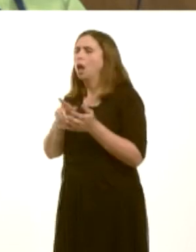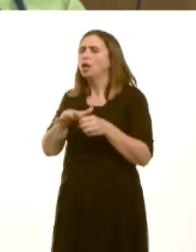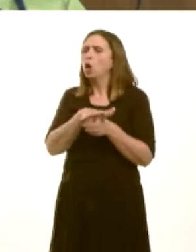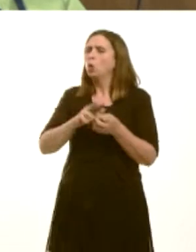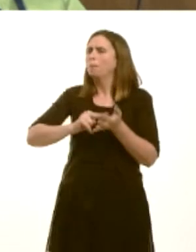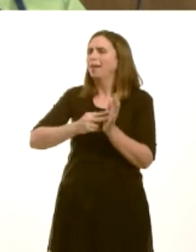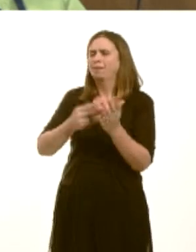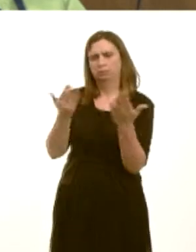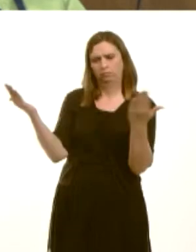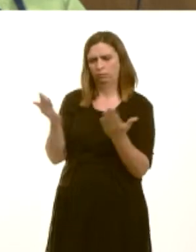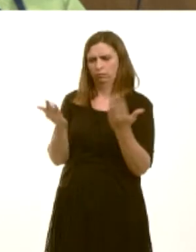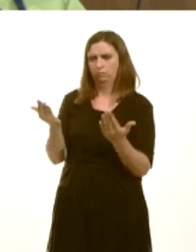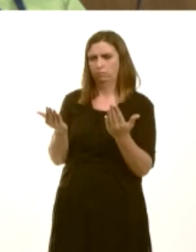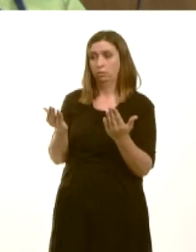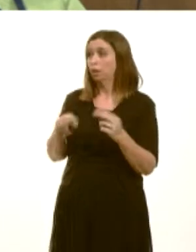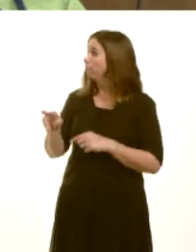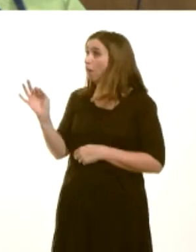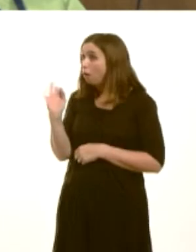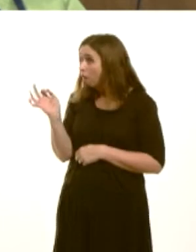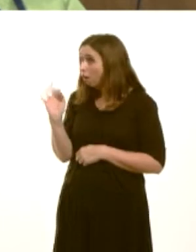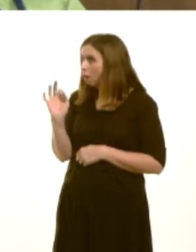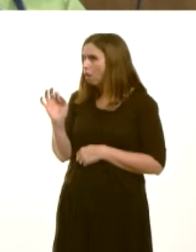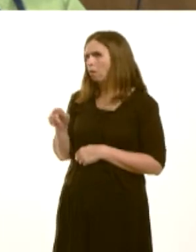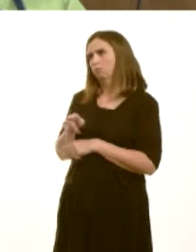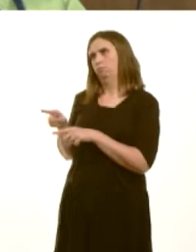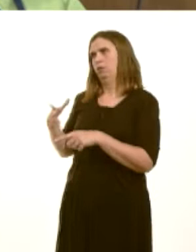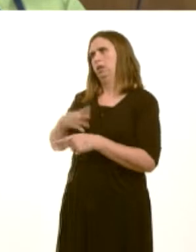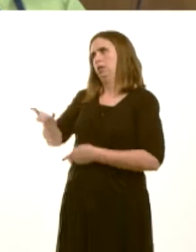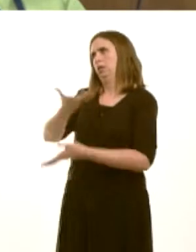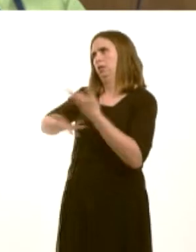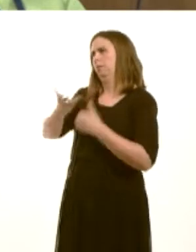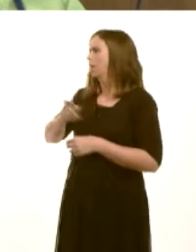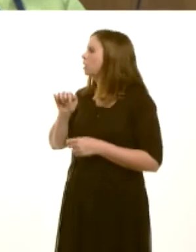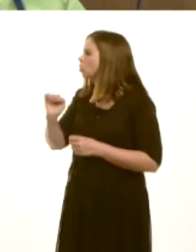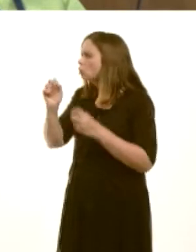authorities donít do that, it would be a matter for them to explain what data they